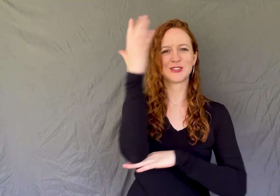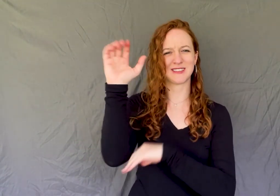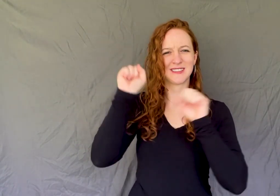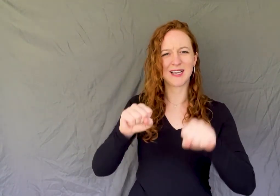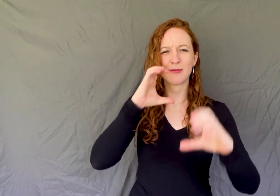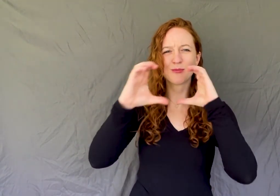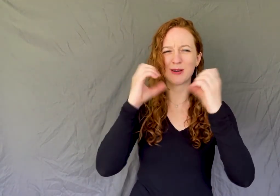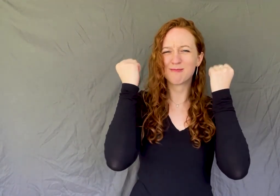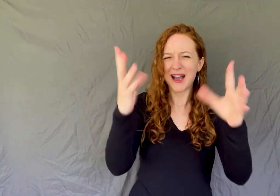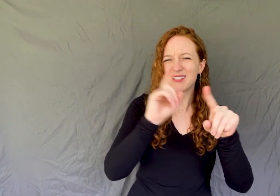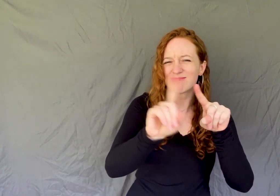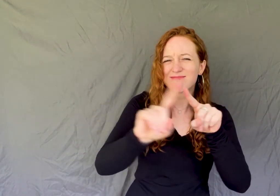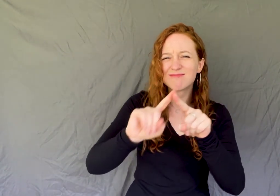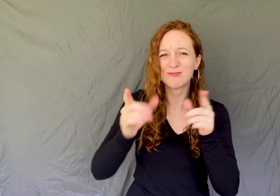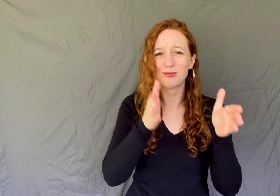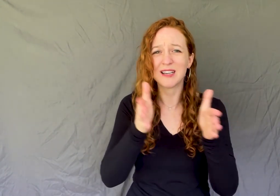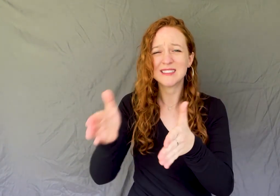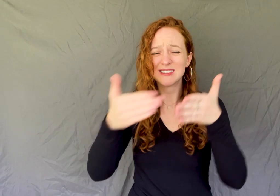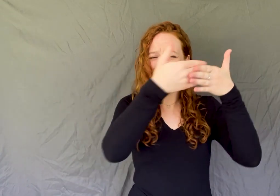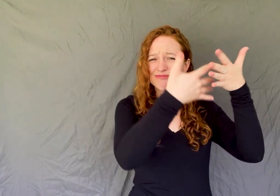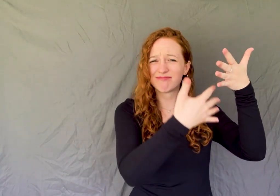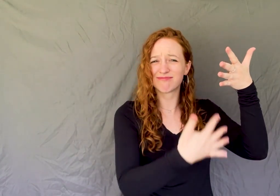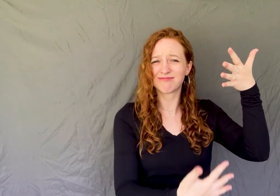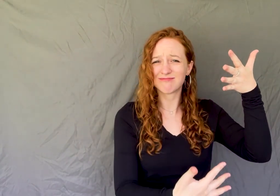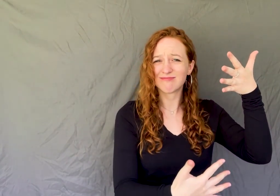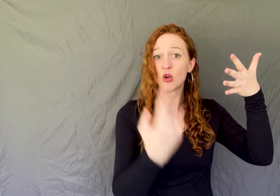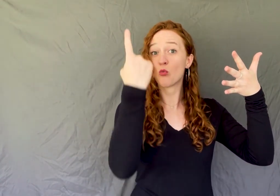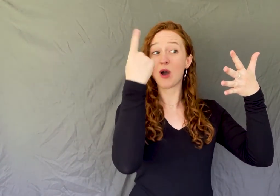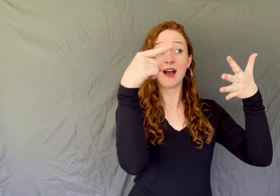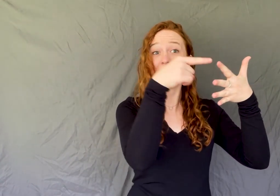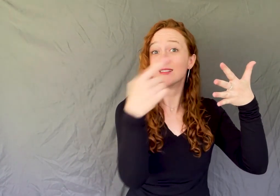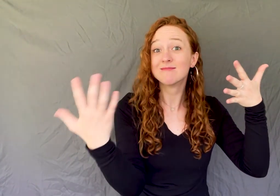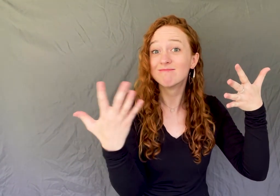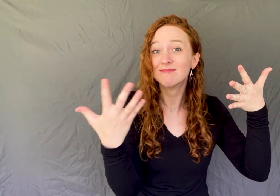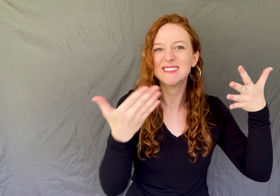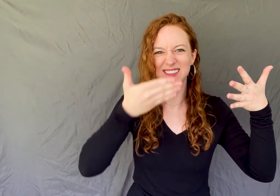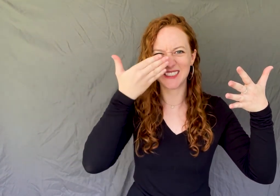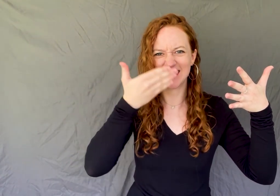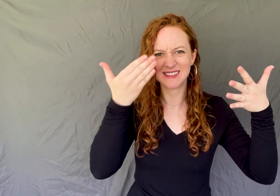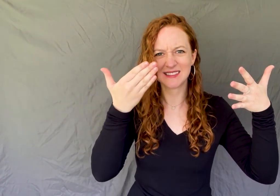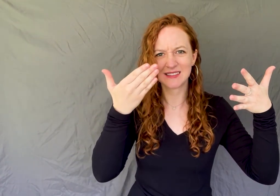Trees communicate in different ways. Scent is one.